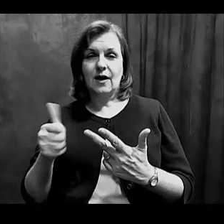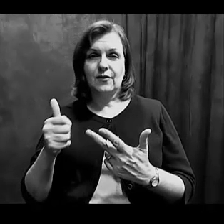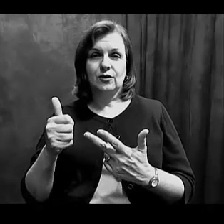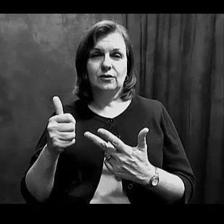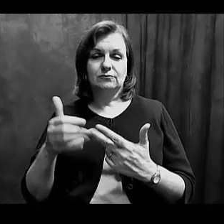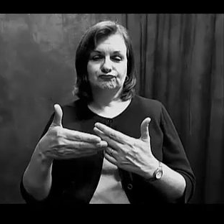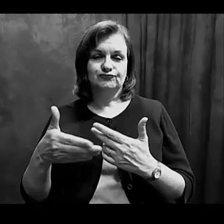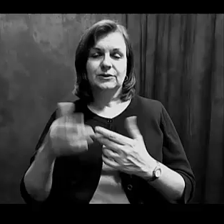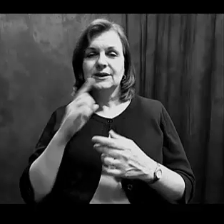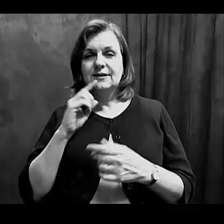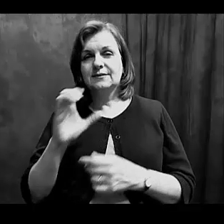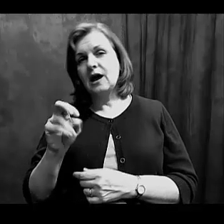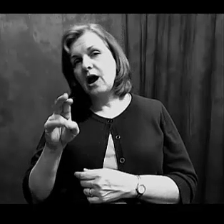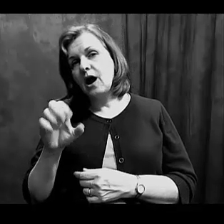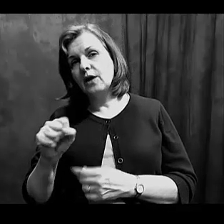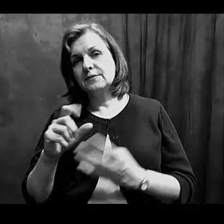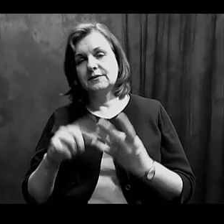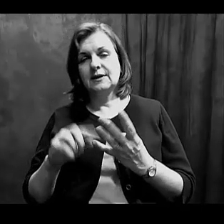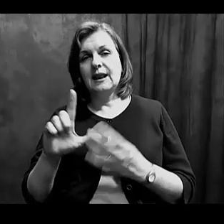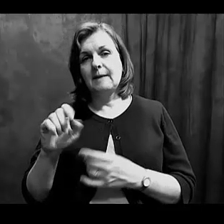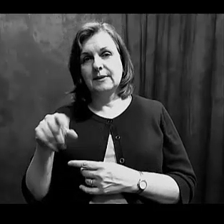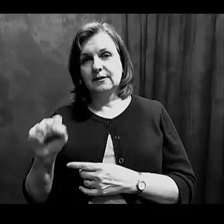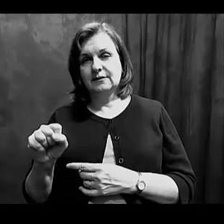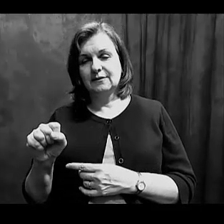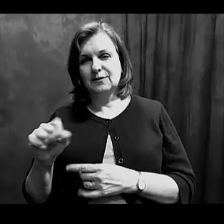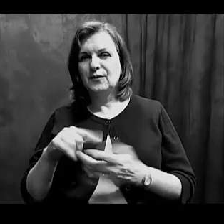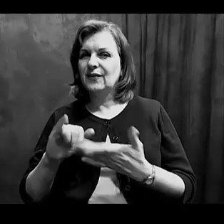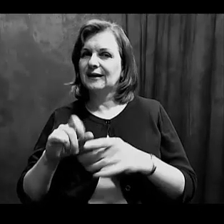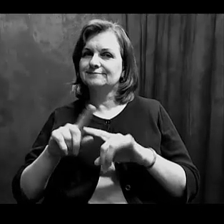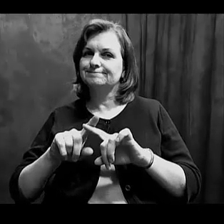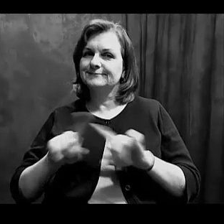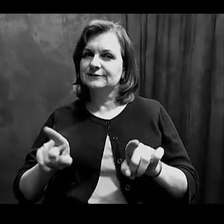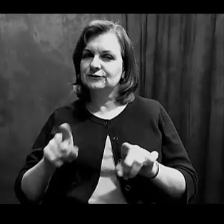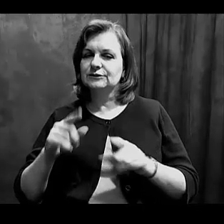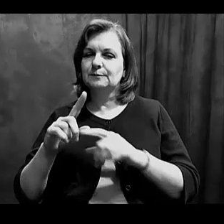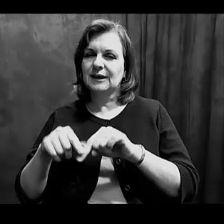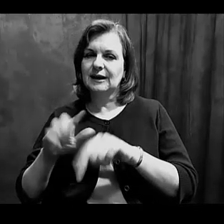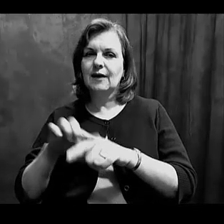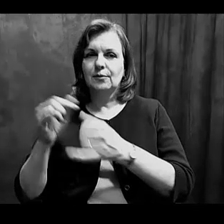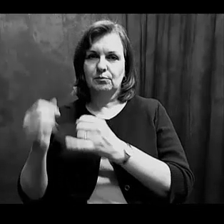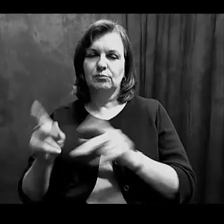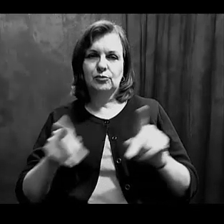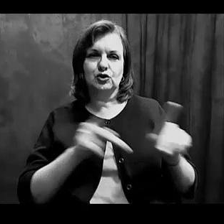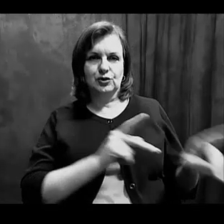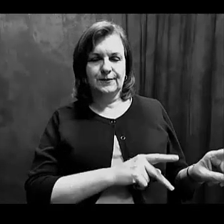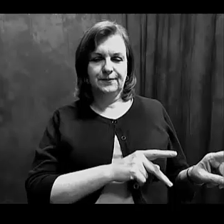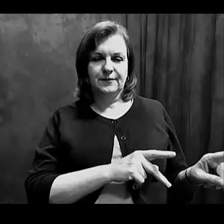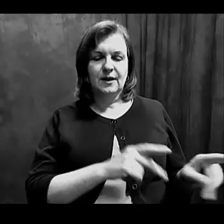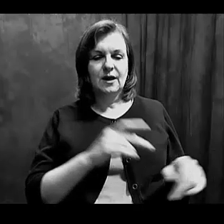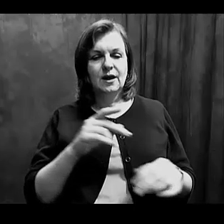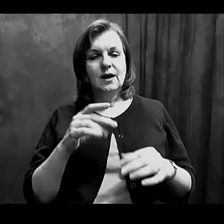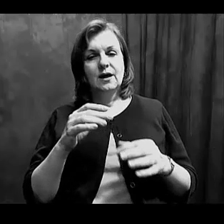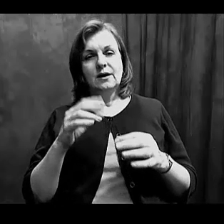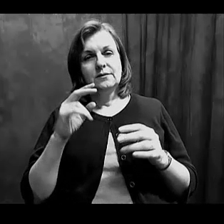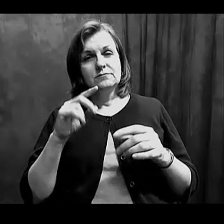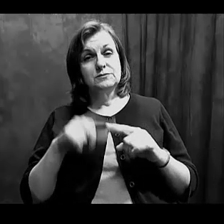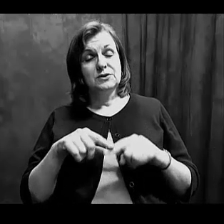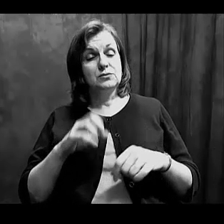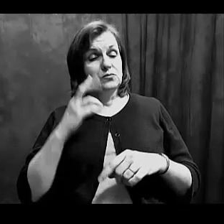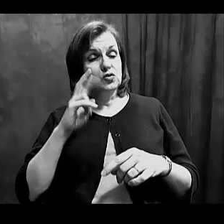individual right so when we look at proteins we look at things like muscle structure so how